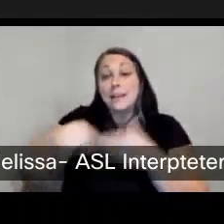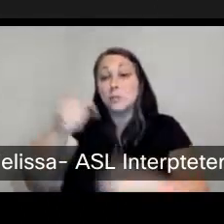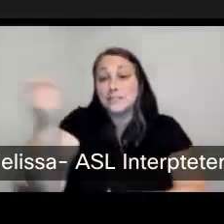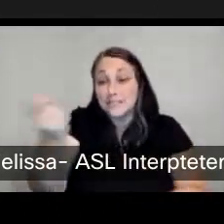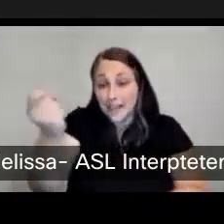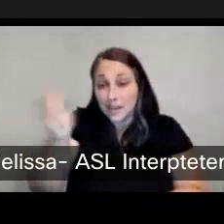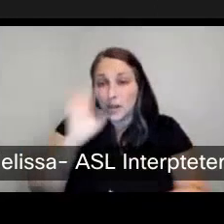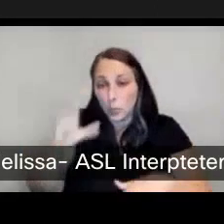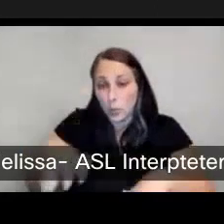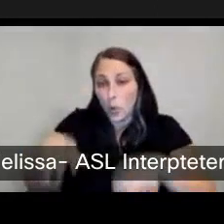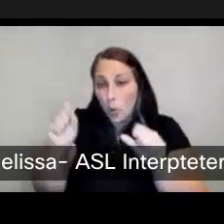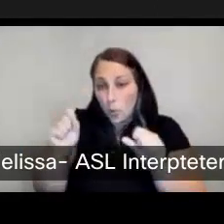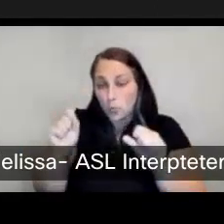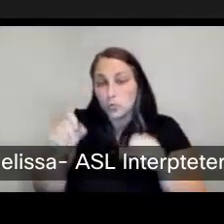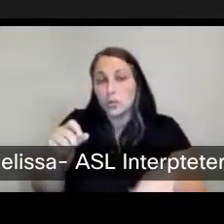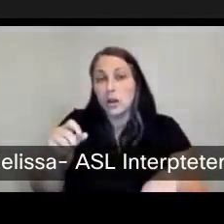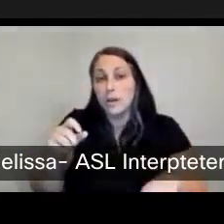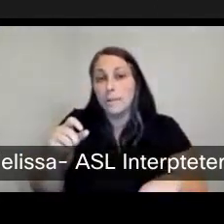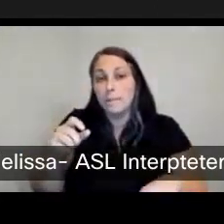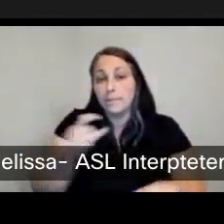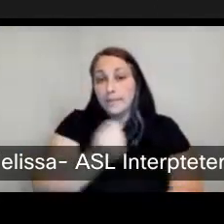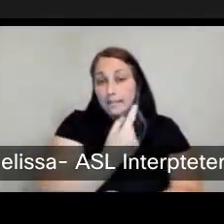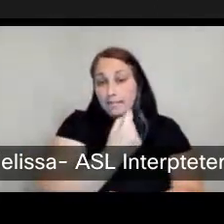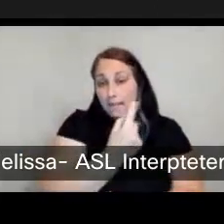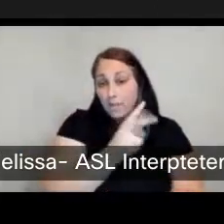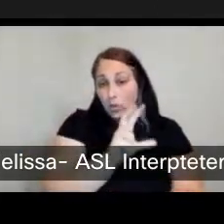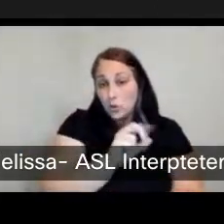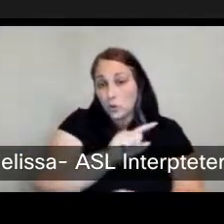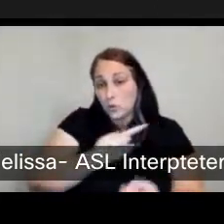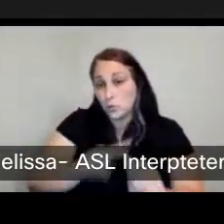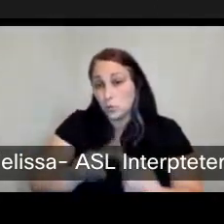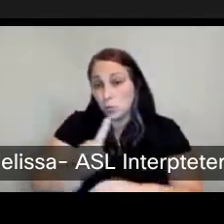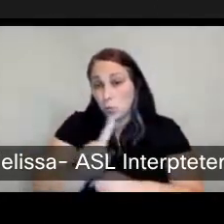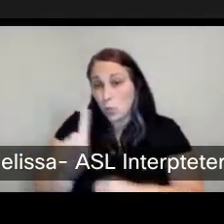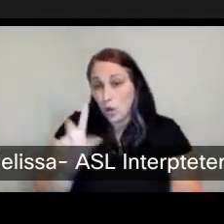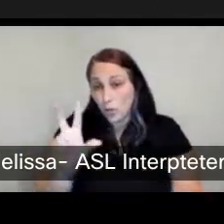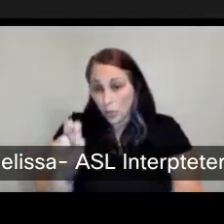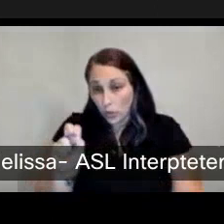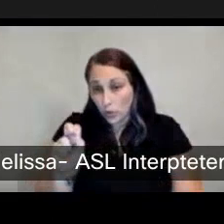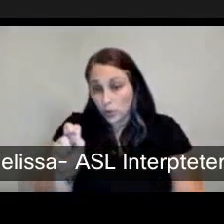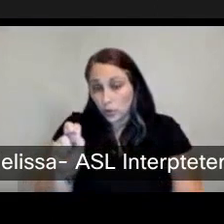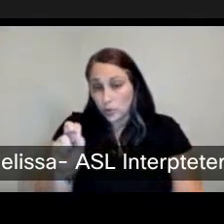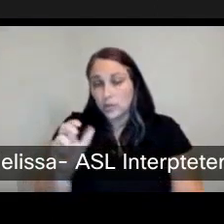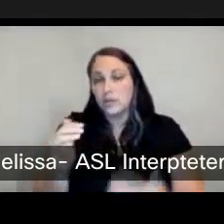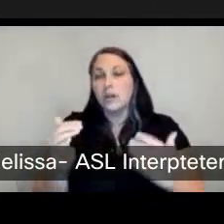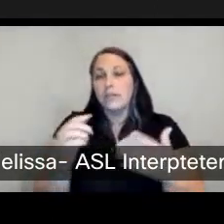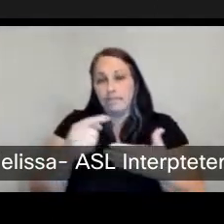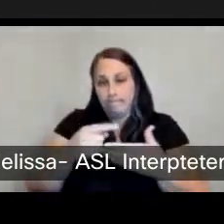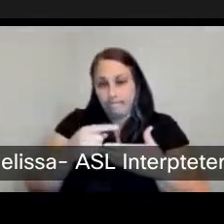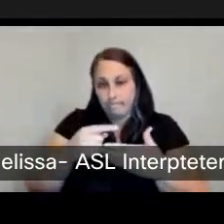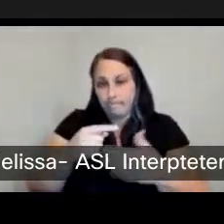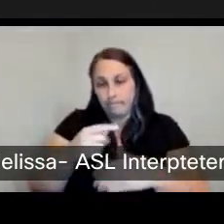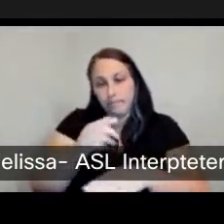um Saturday will be from 11 30 to 1 30. and then uh pm and then on